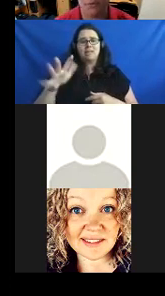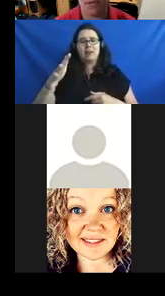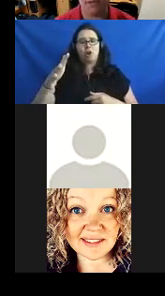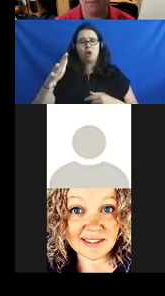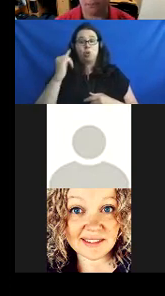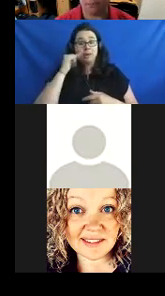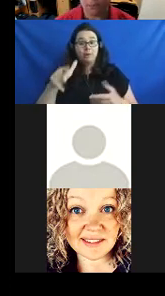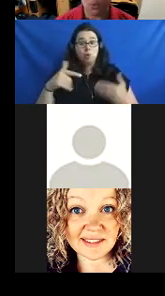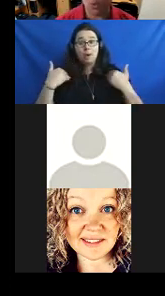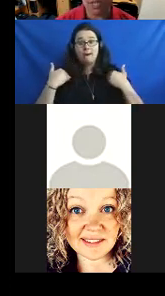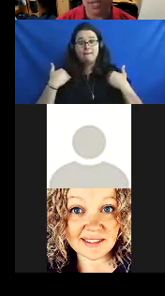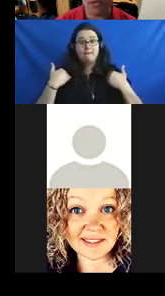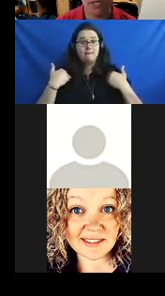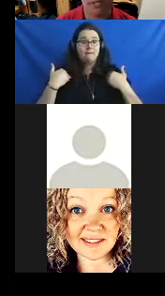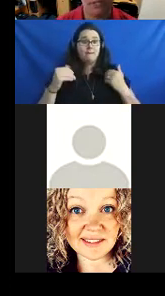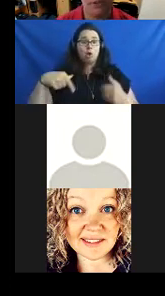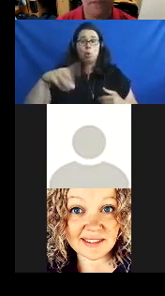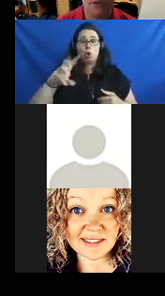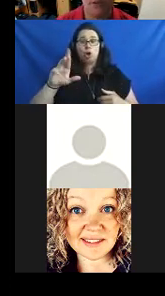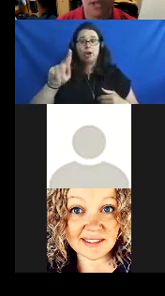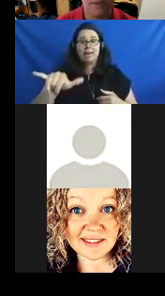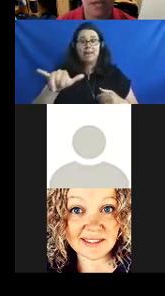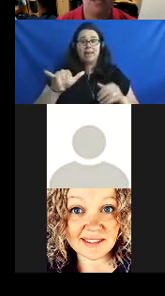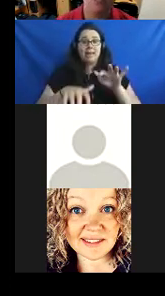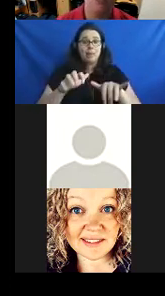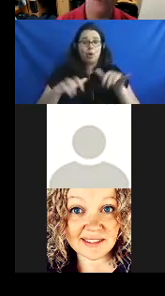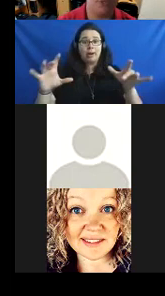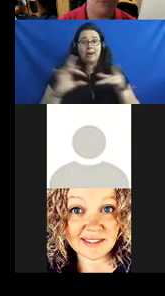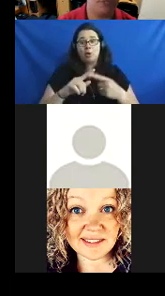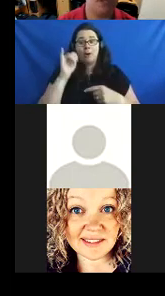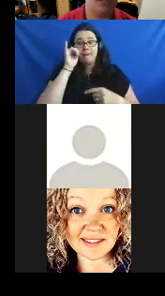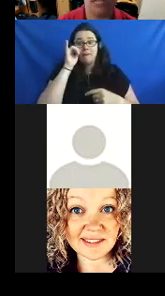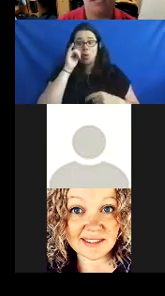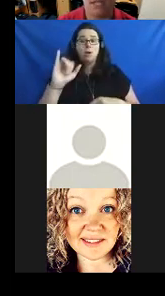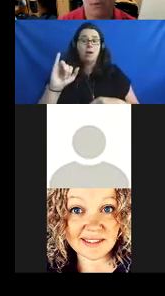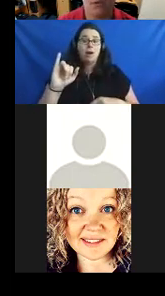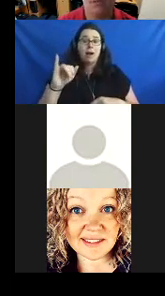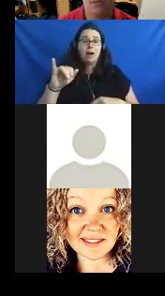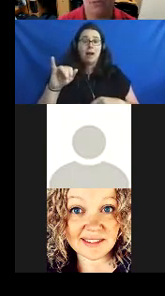IF YOU HAVE A QWERTY KEYBOARD CONNECTED, THERE IS AN APP.